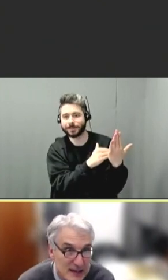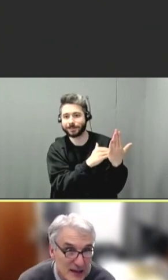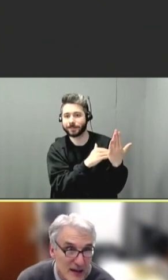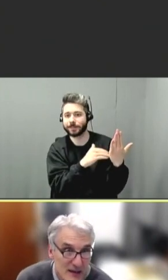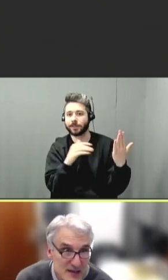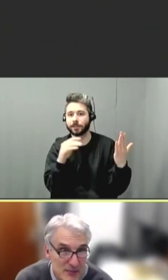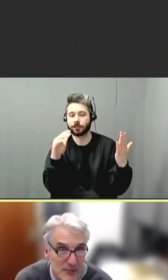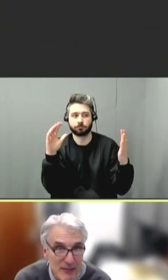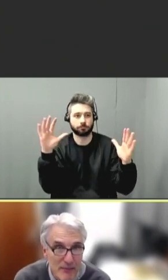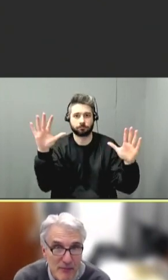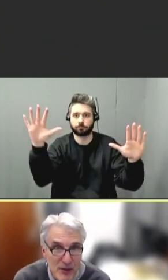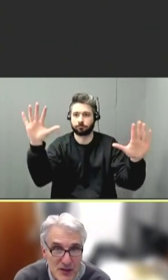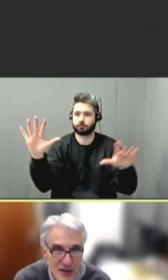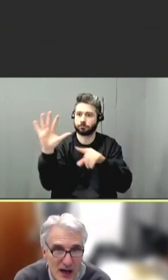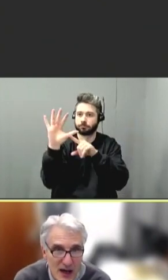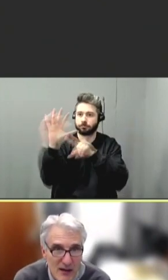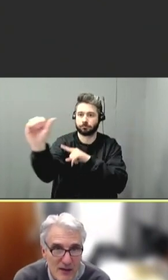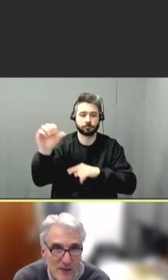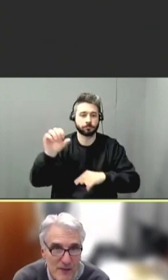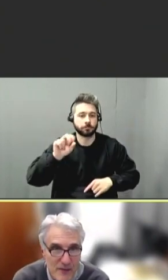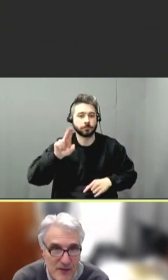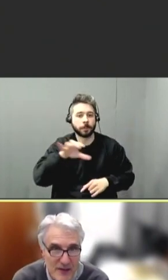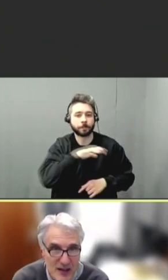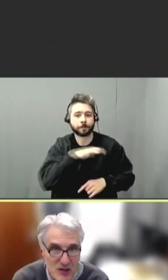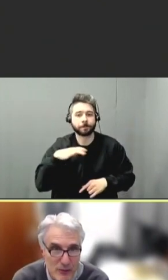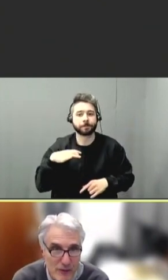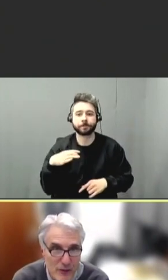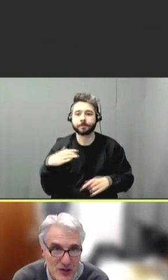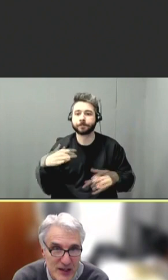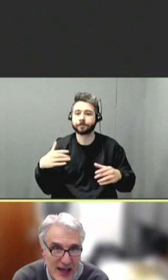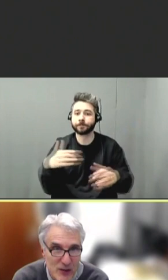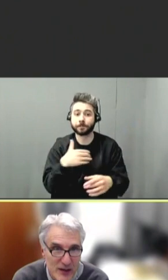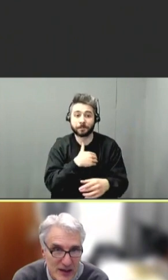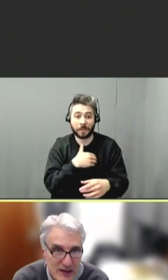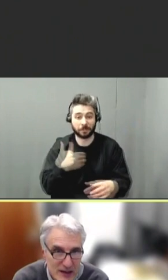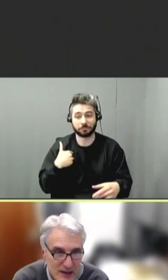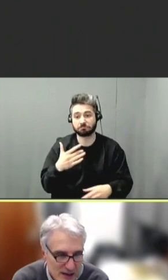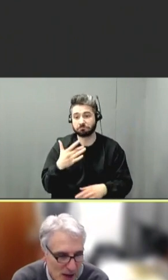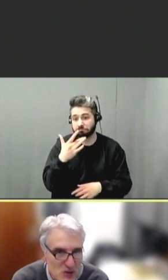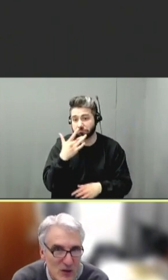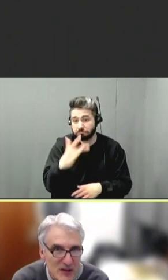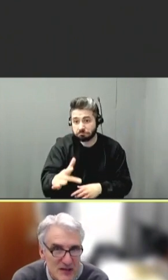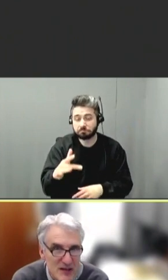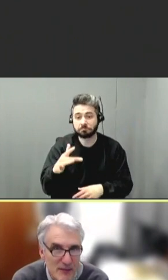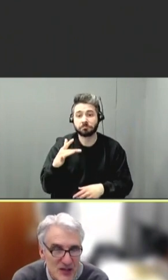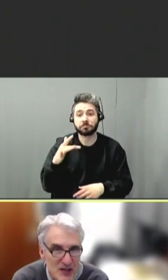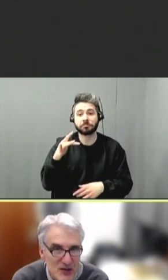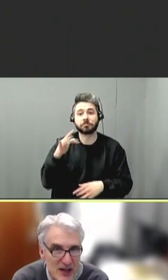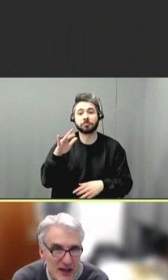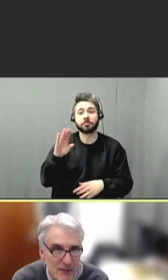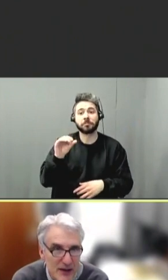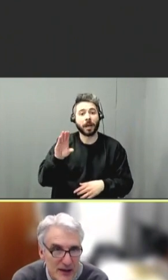subcommittee members. Feeling extremely fortunate, echoing Bob Swanson's comments yesterday about